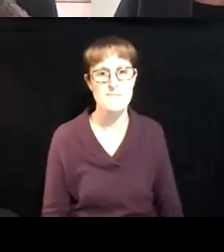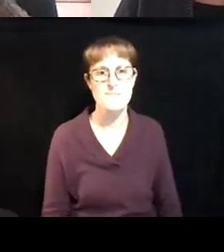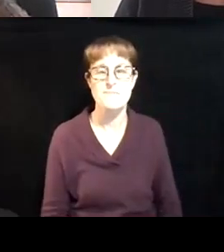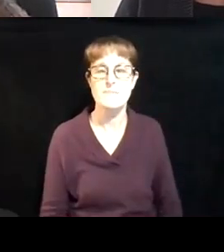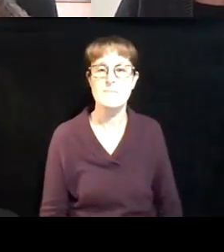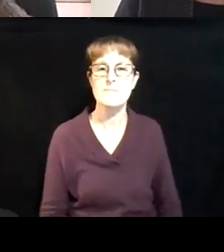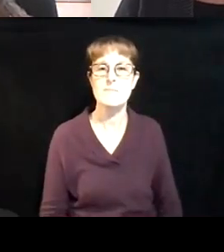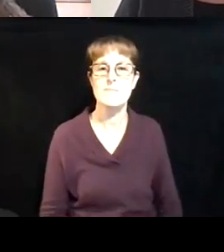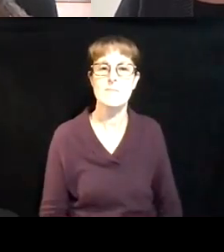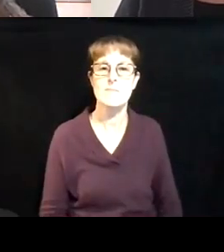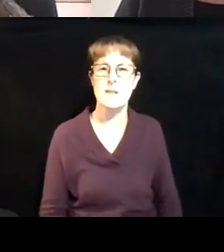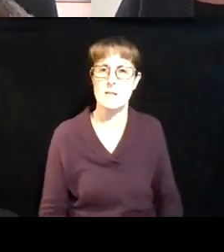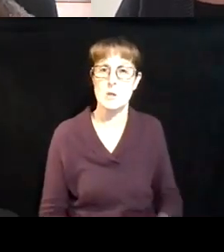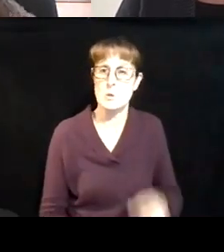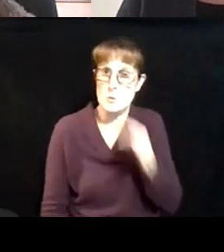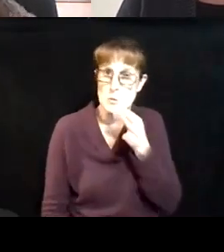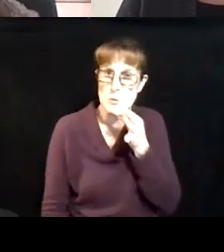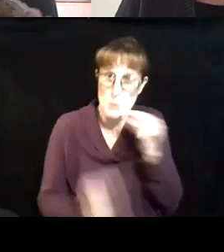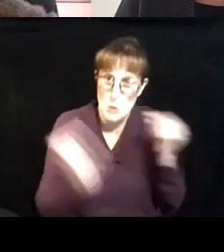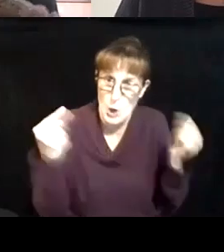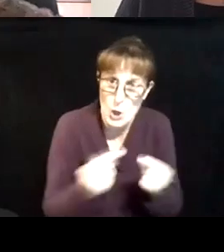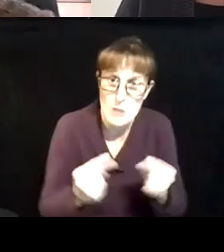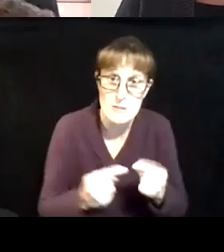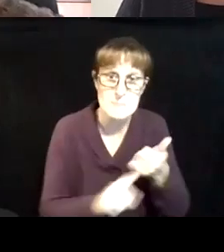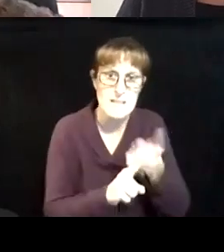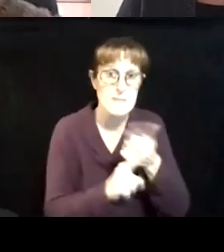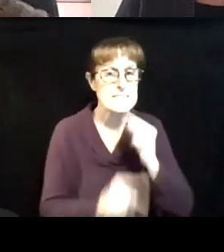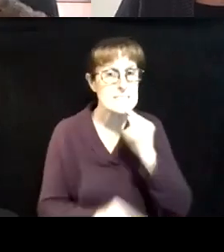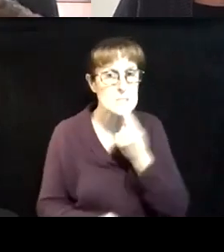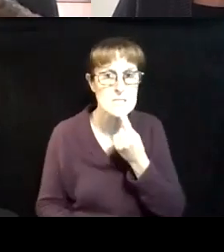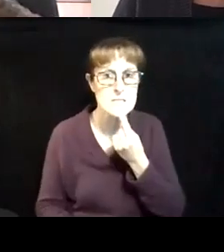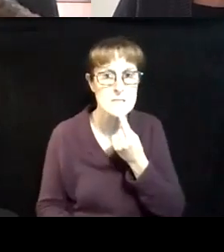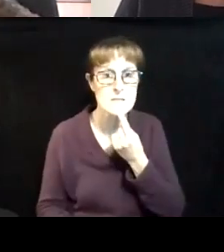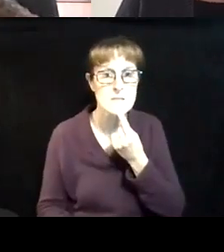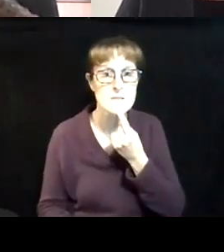It's used for any number of behaviors that are innocuous.